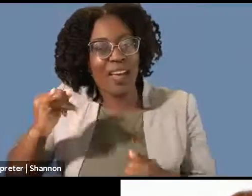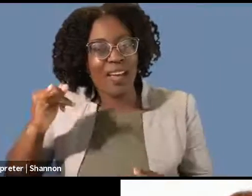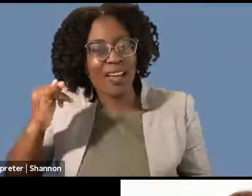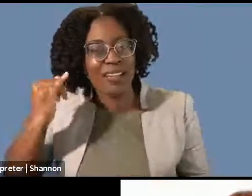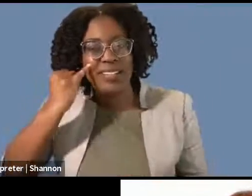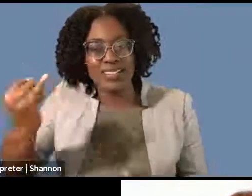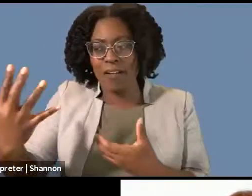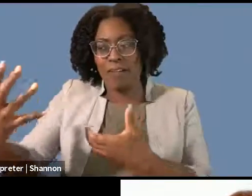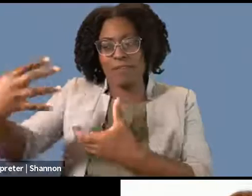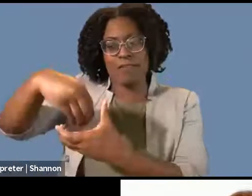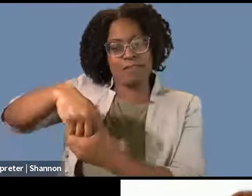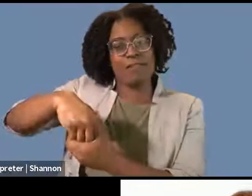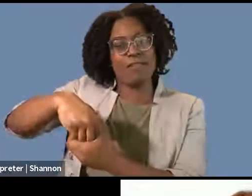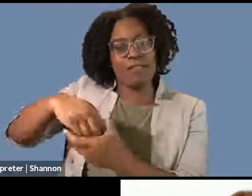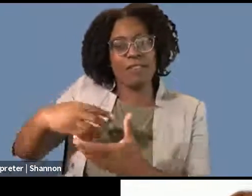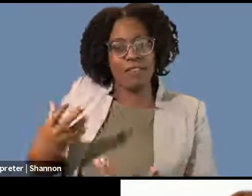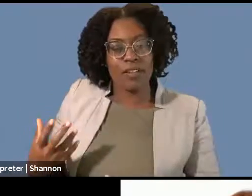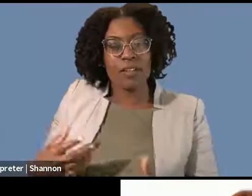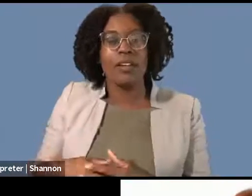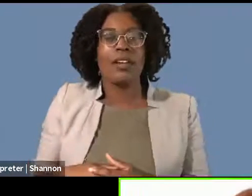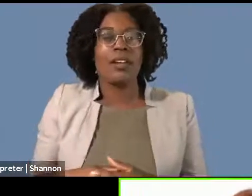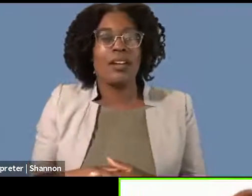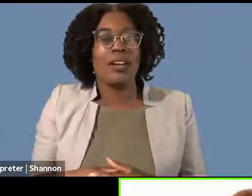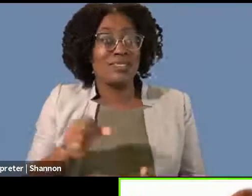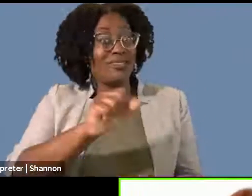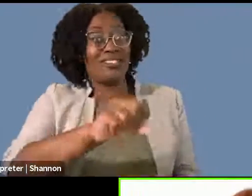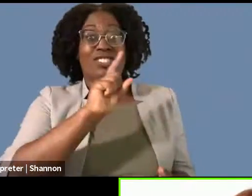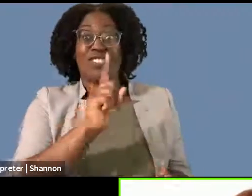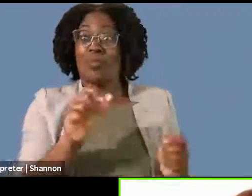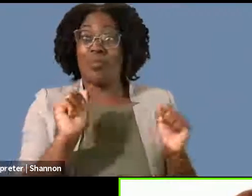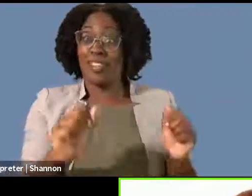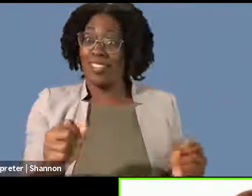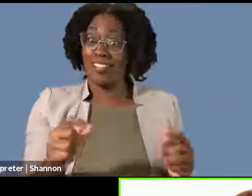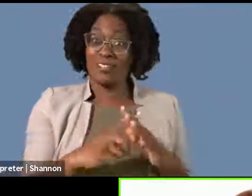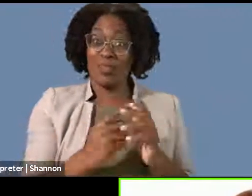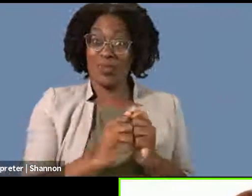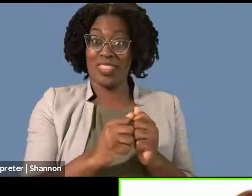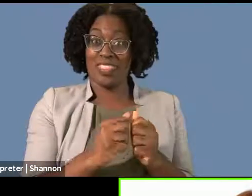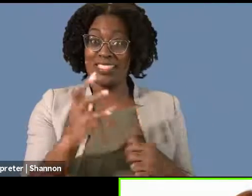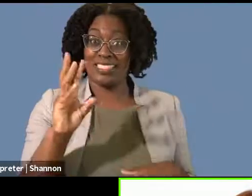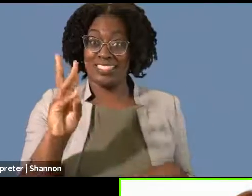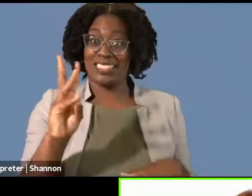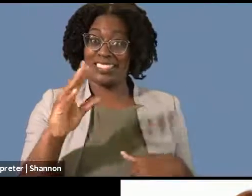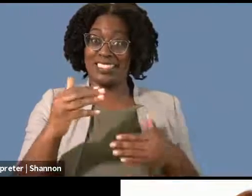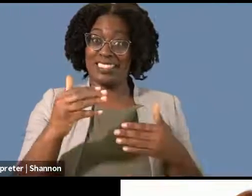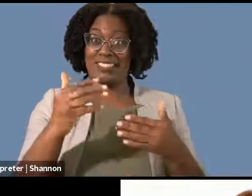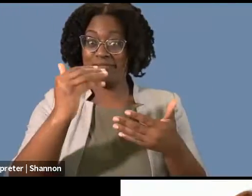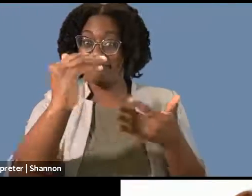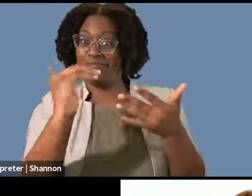We might as well dive in the six steps to radical empathy because the first step is a willingness to